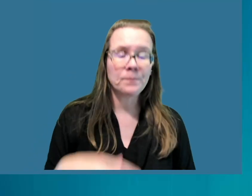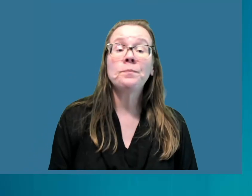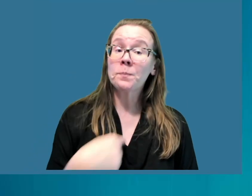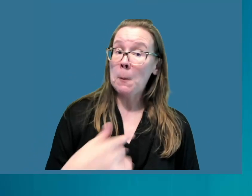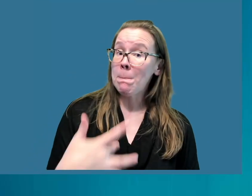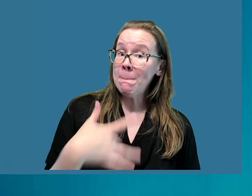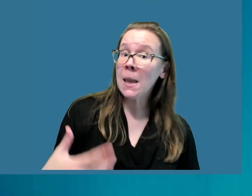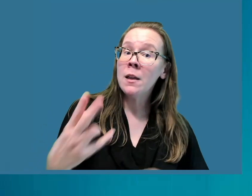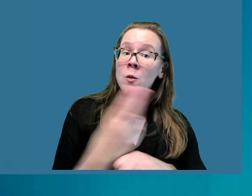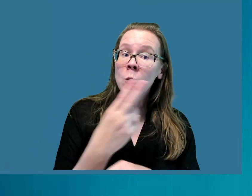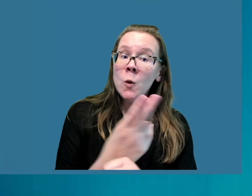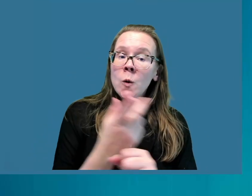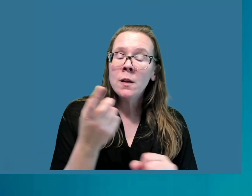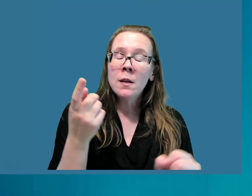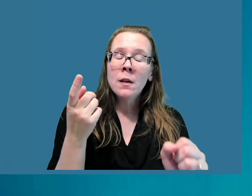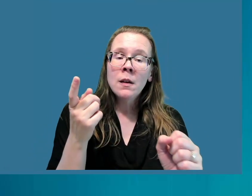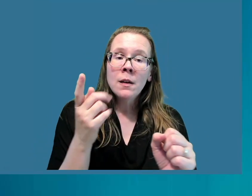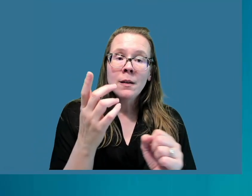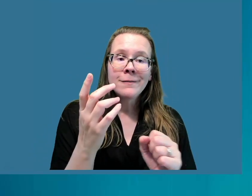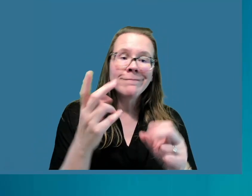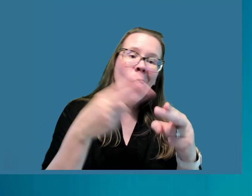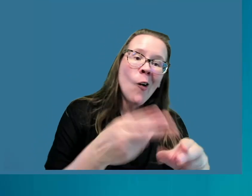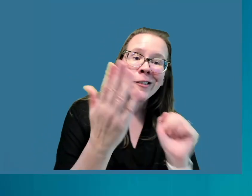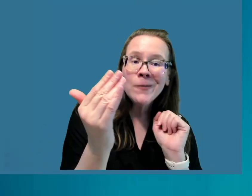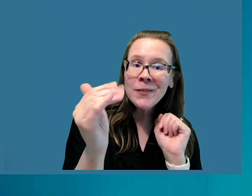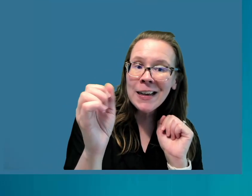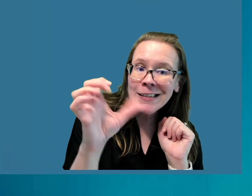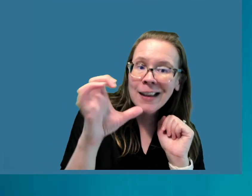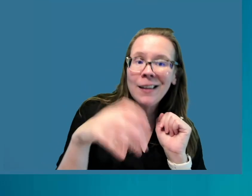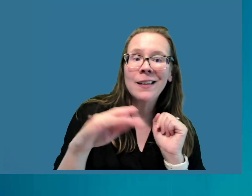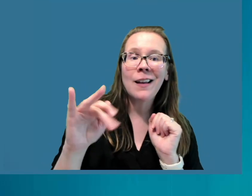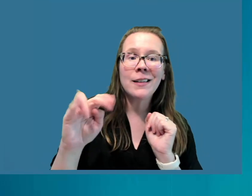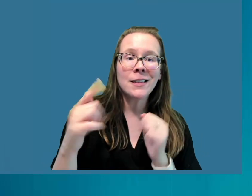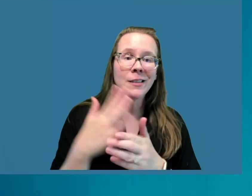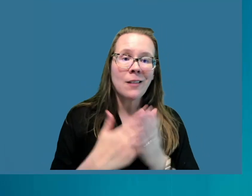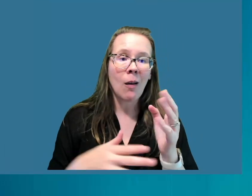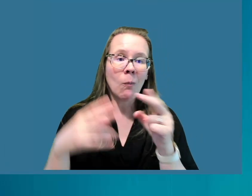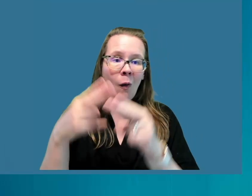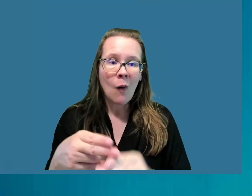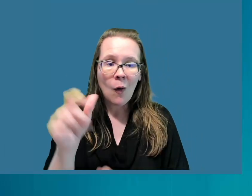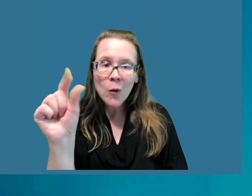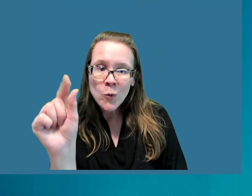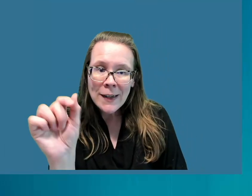So for me I use, um, some people call it 15 second icing, some people call it 20 second